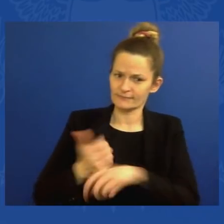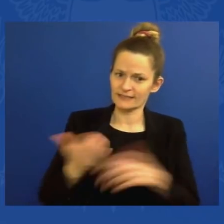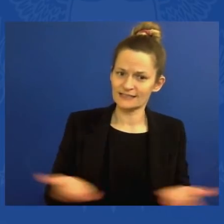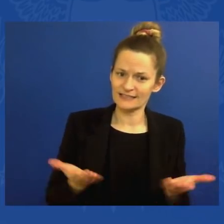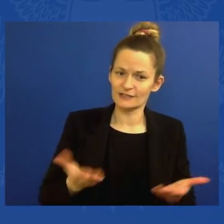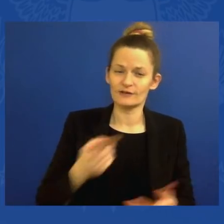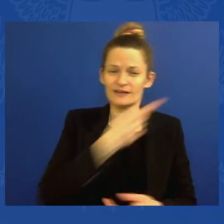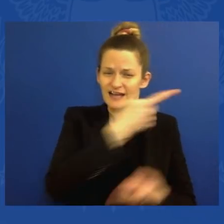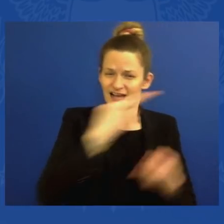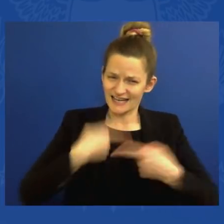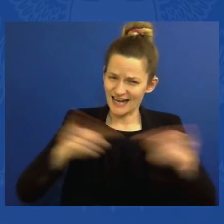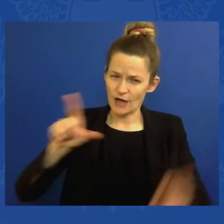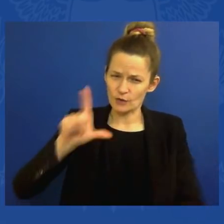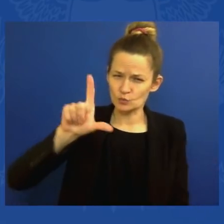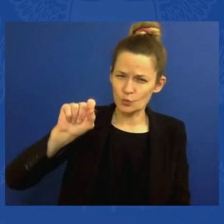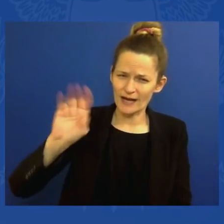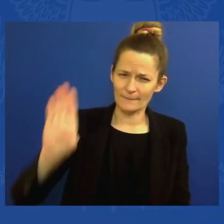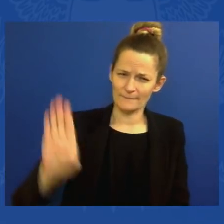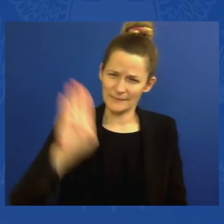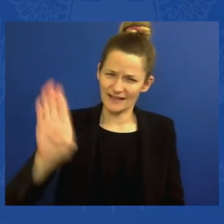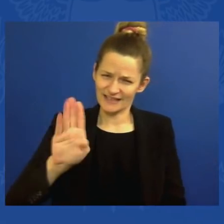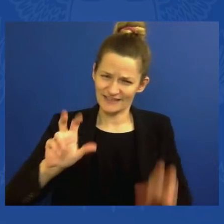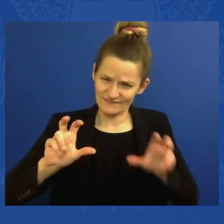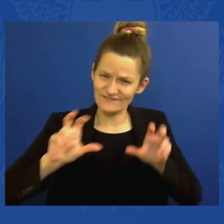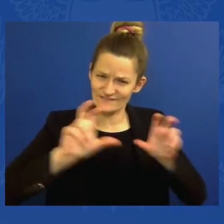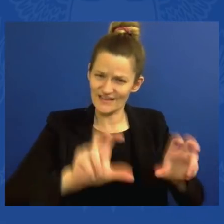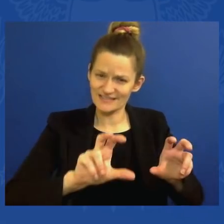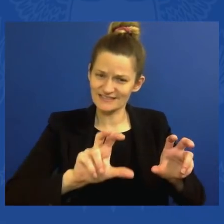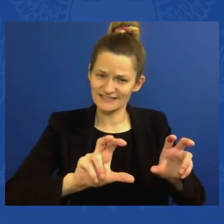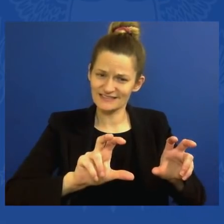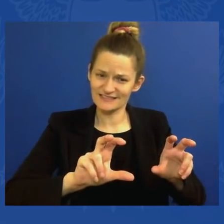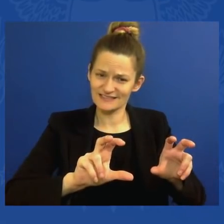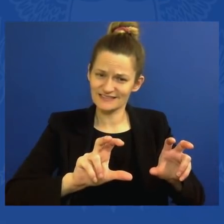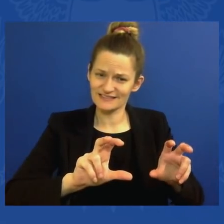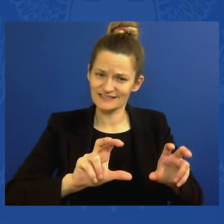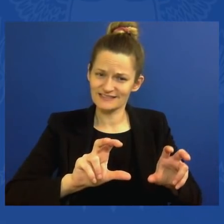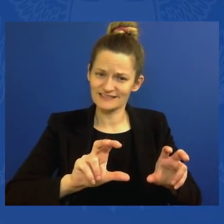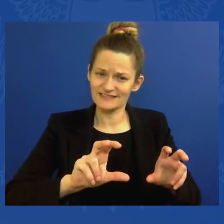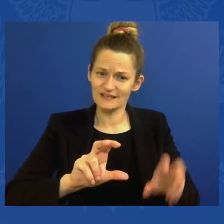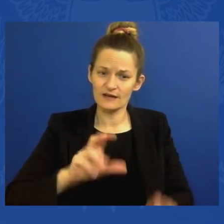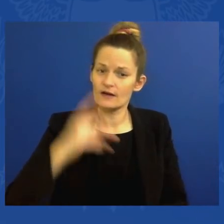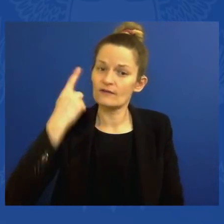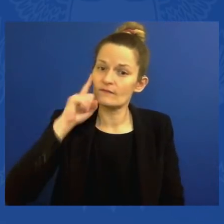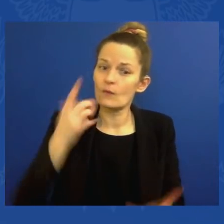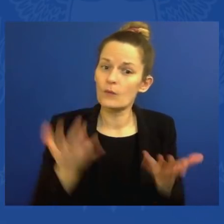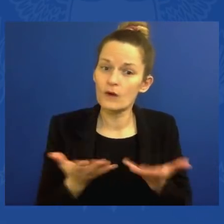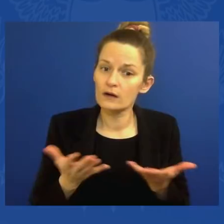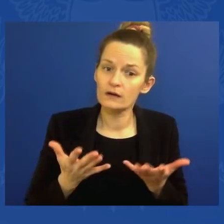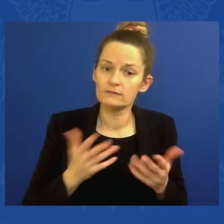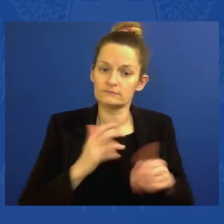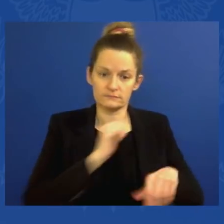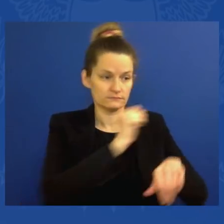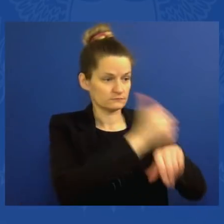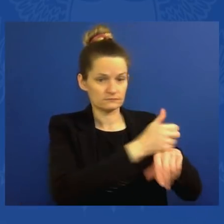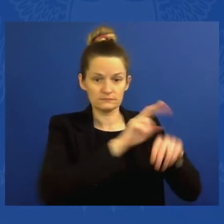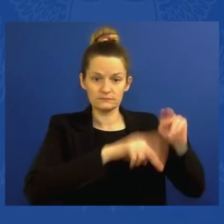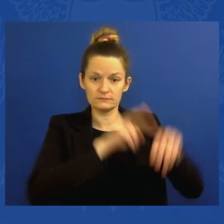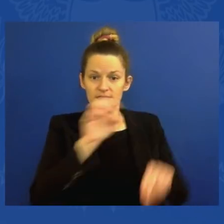semiconductor mega site outside of Columbus, Ohio, creating 10,000 new good-paying jobs.